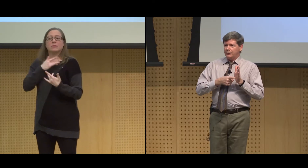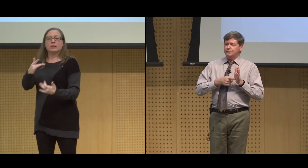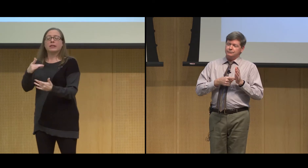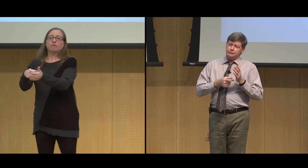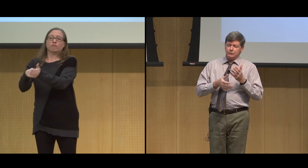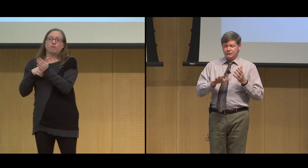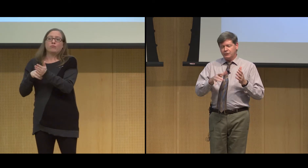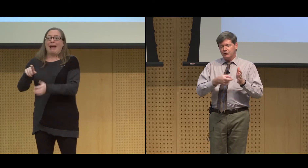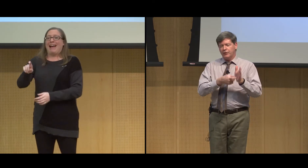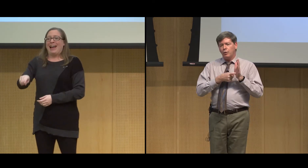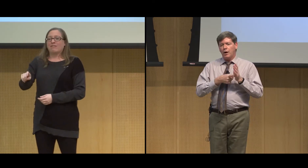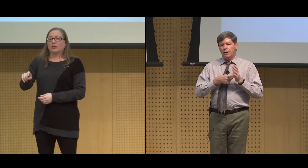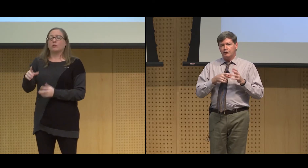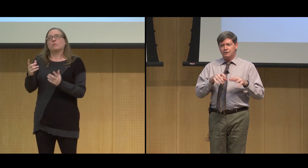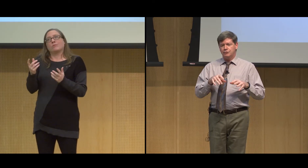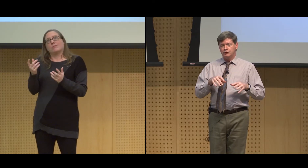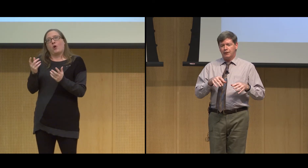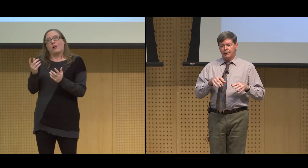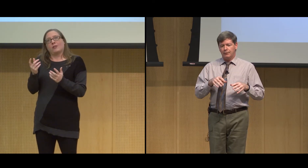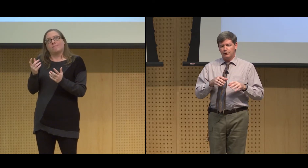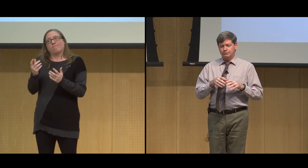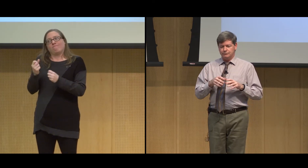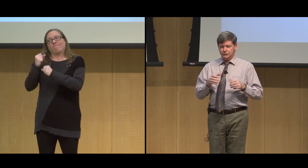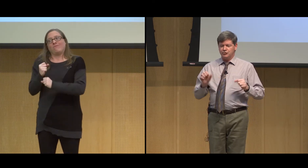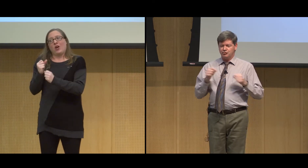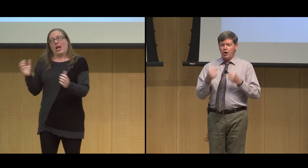sort of required to-- or strongly encouraged